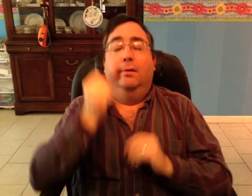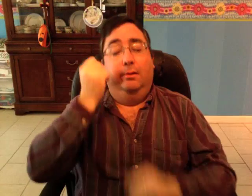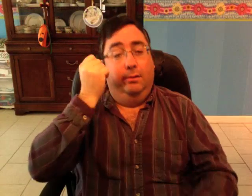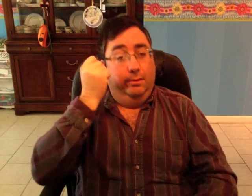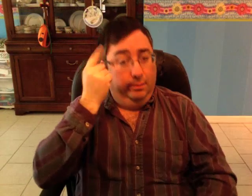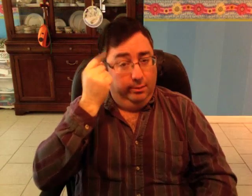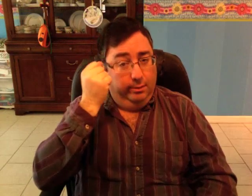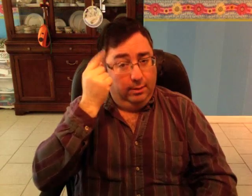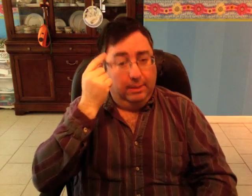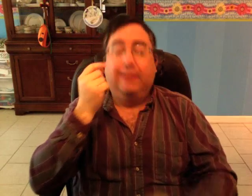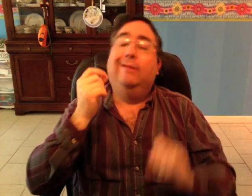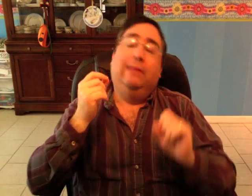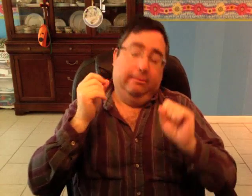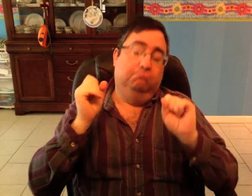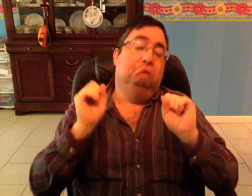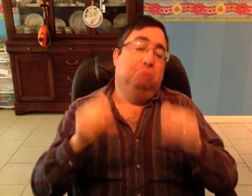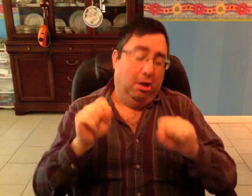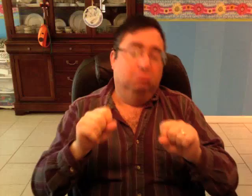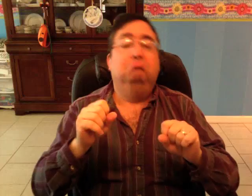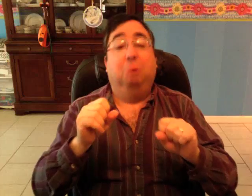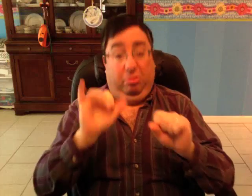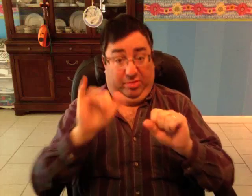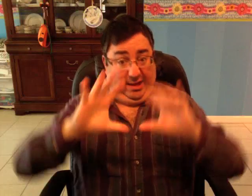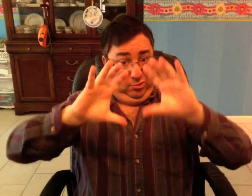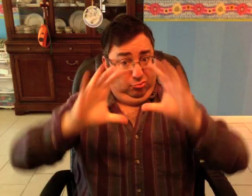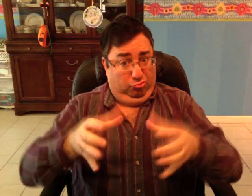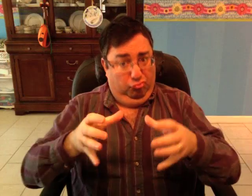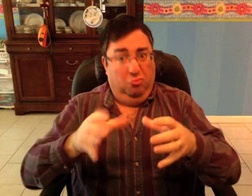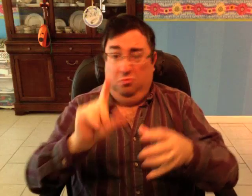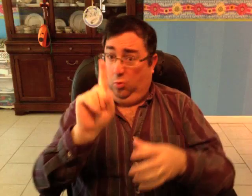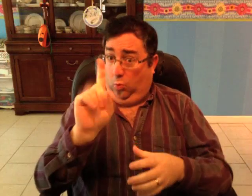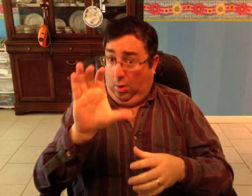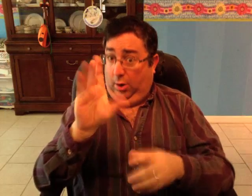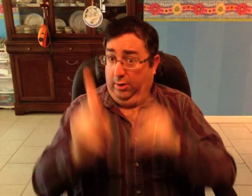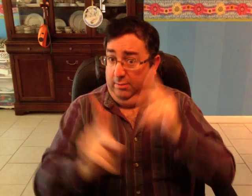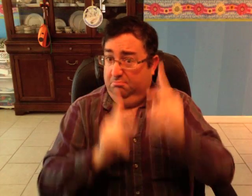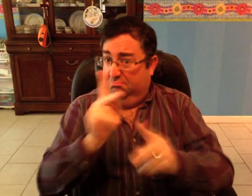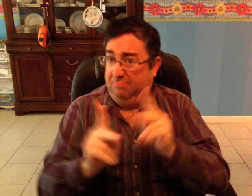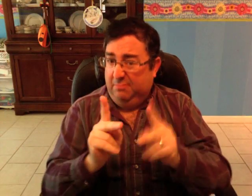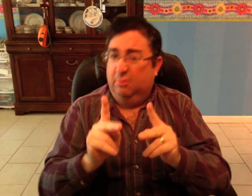Of course, it's possible that in that group of 100 people,